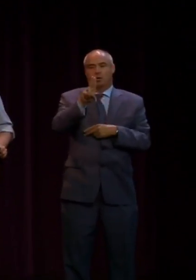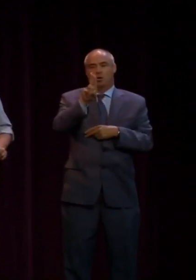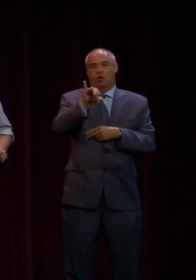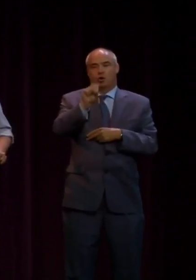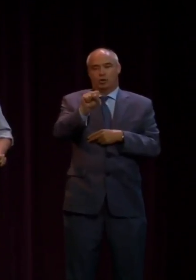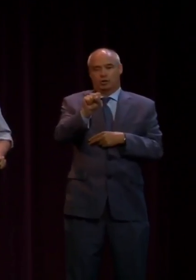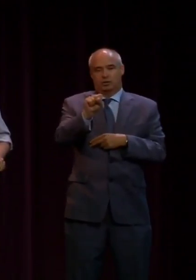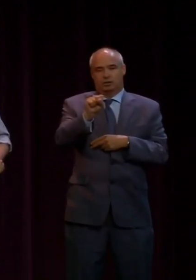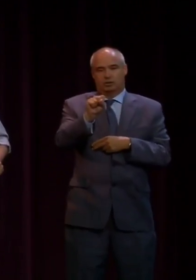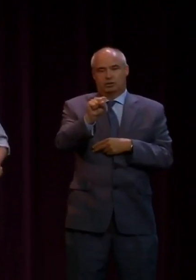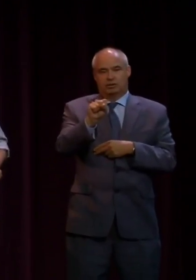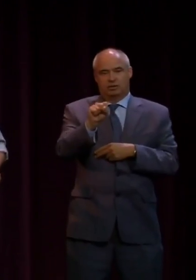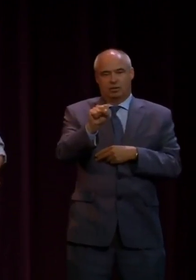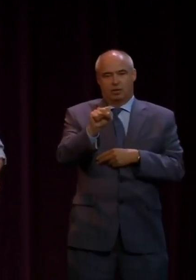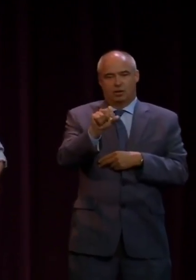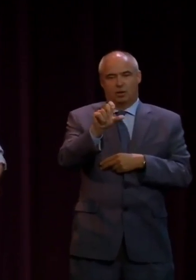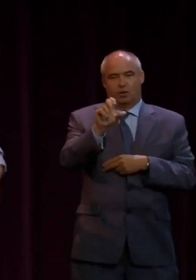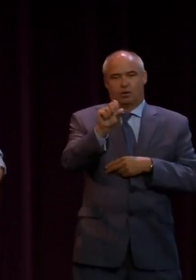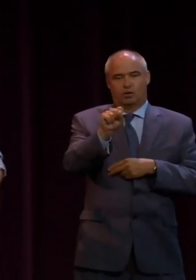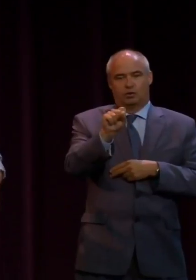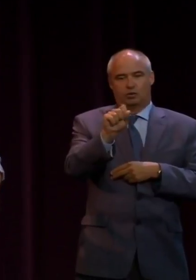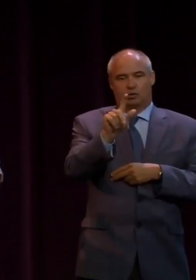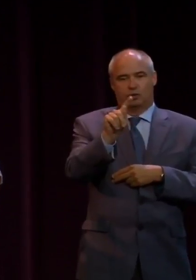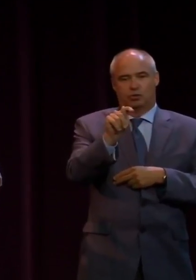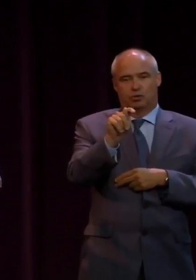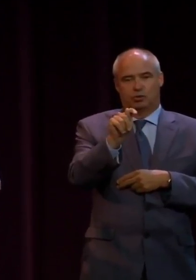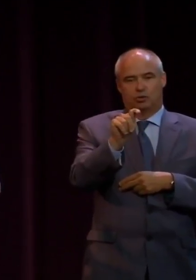HERE REPRESENTING THE LEAGUE OF UNITED LATIN AMERICAN CITIZENS